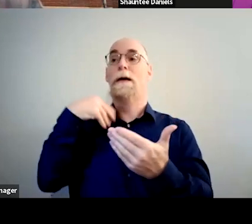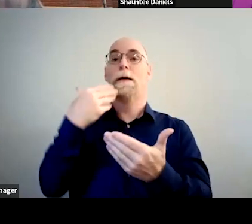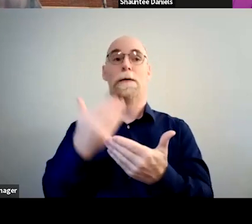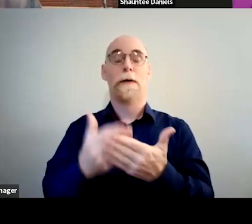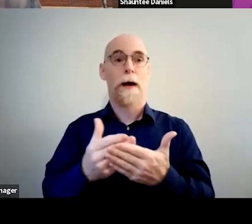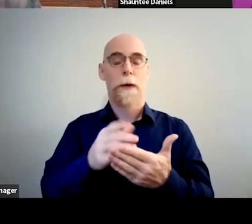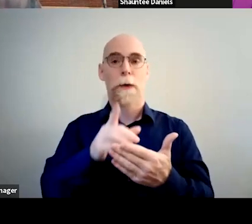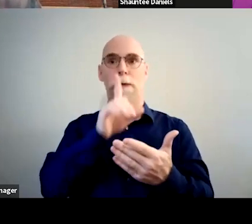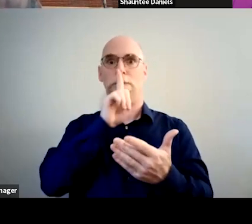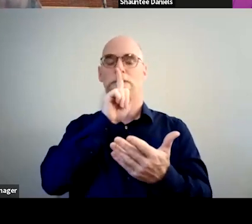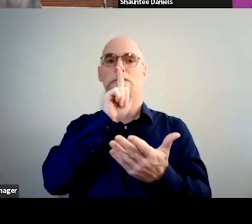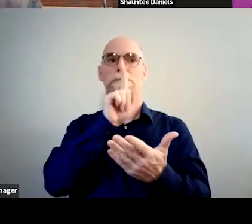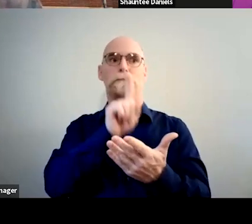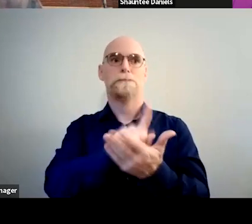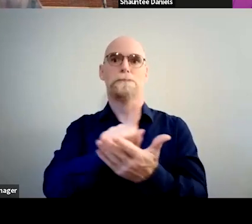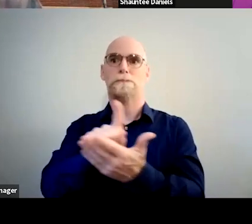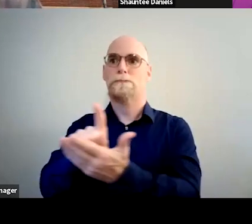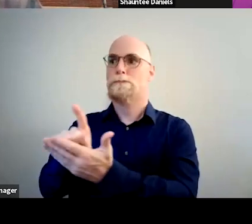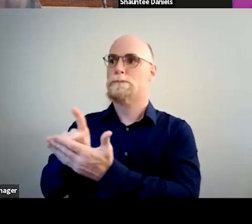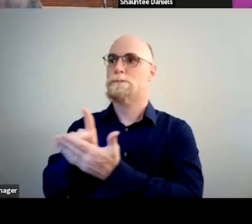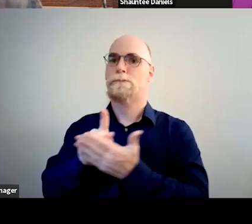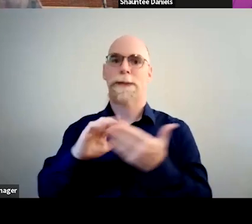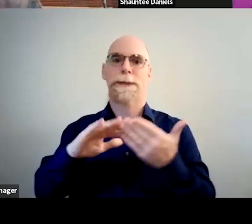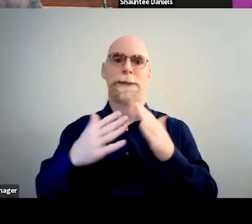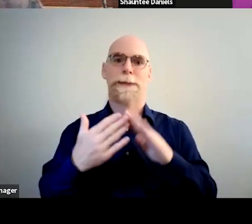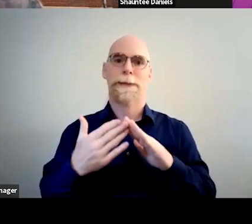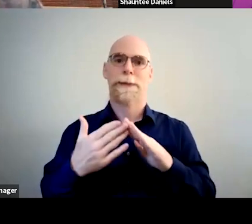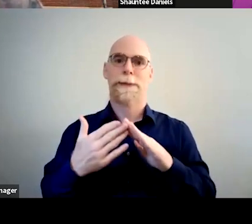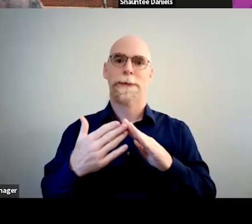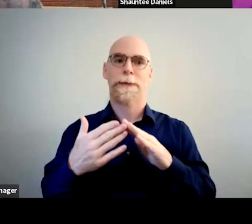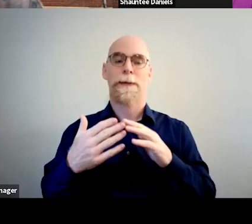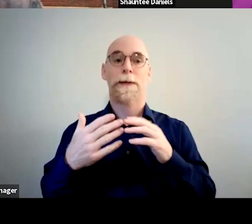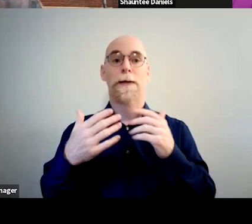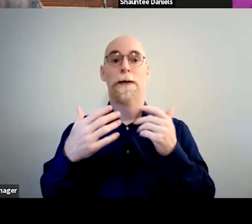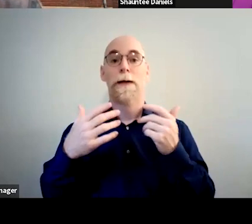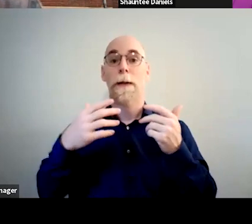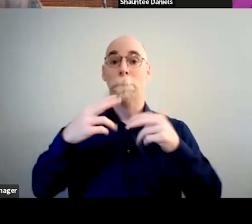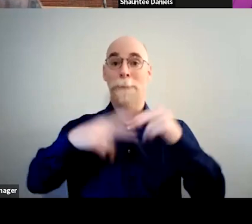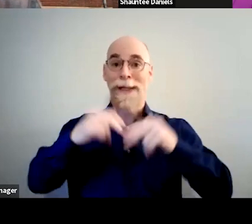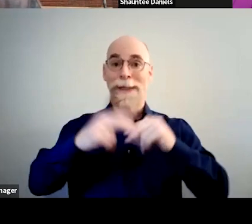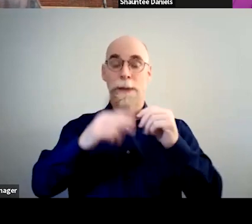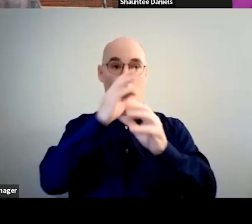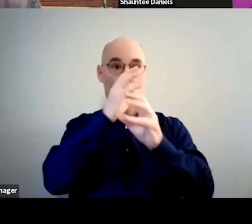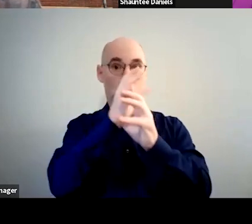all of its beautiful historic buildings, and I stayed because of the people. I'd say that's what